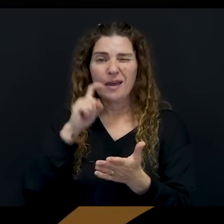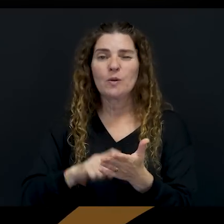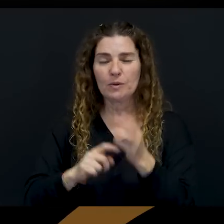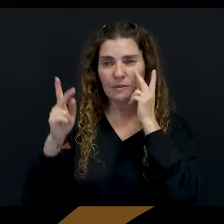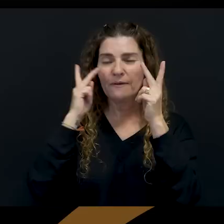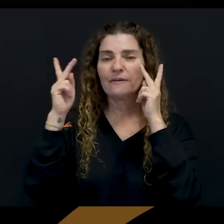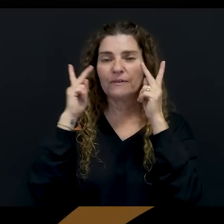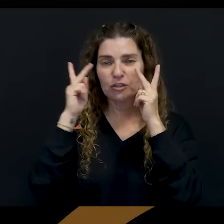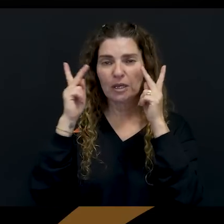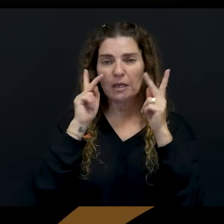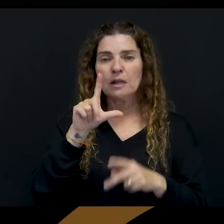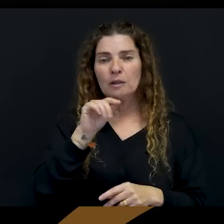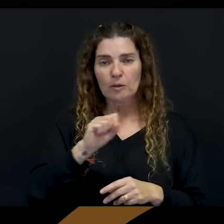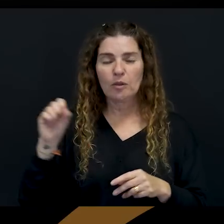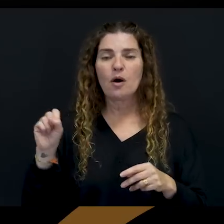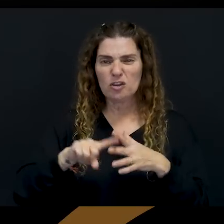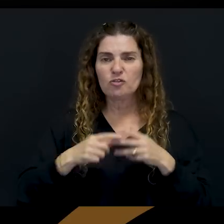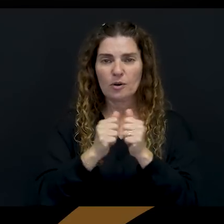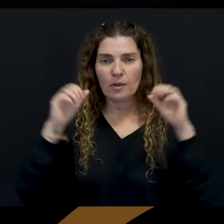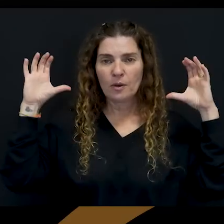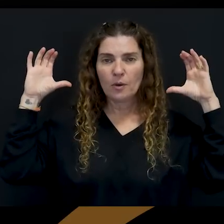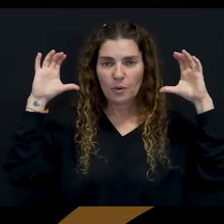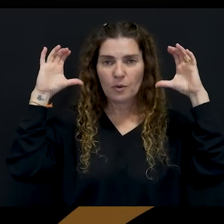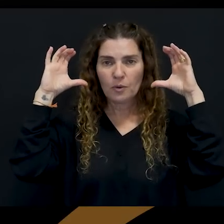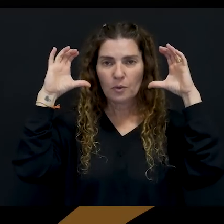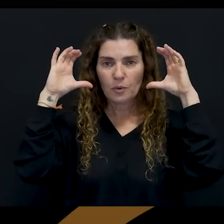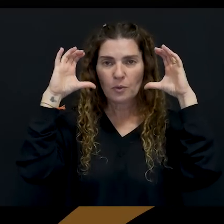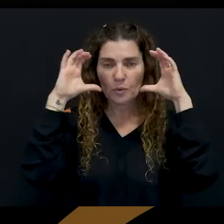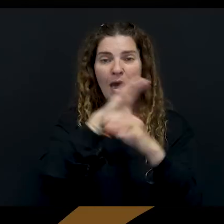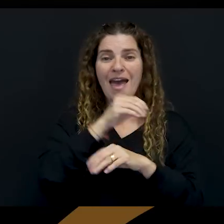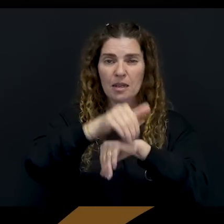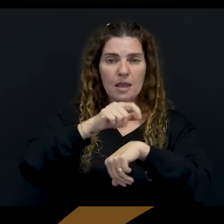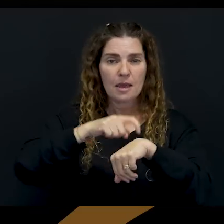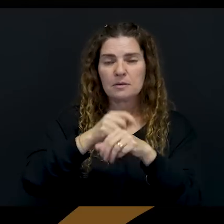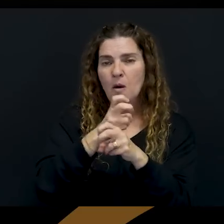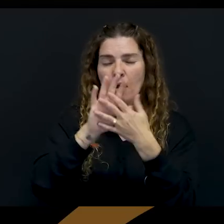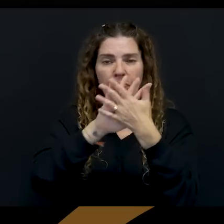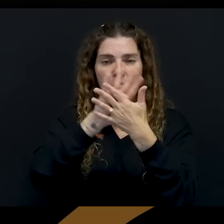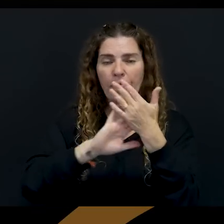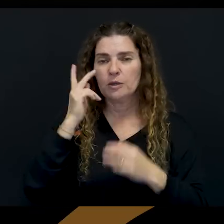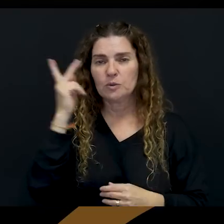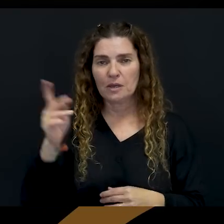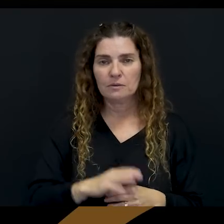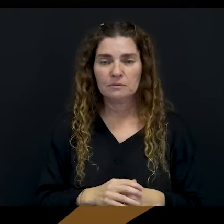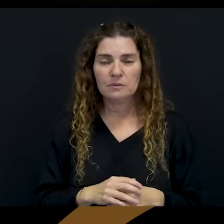I started to lose my peripheral vision and I started losing my night vision. But despite these challenges,